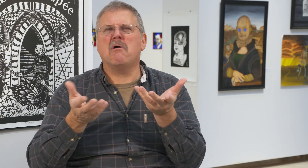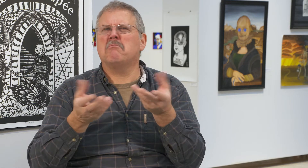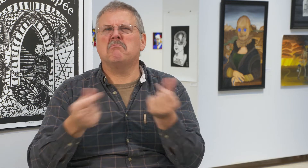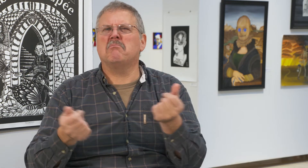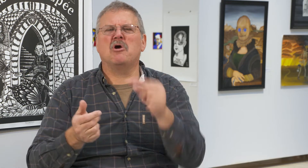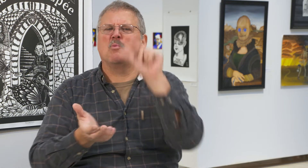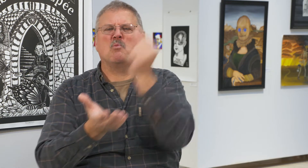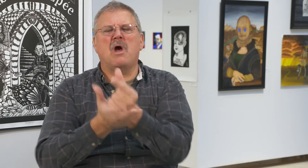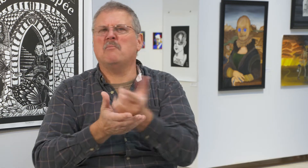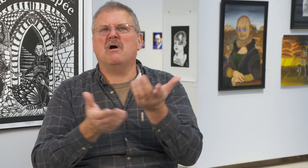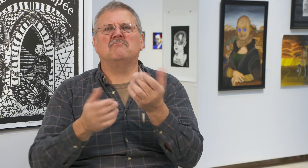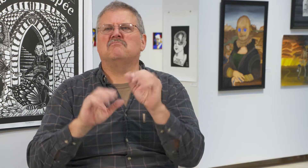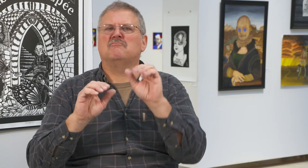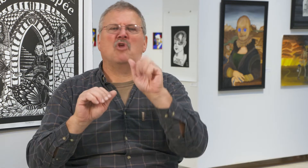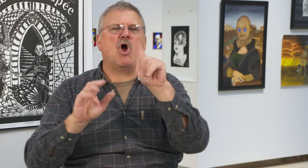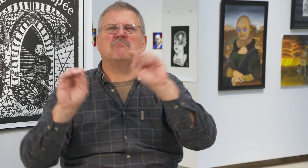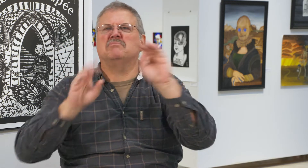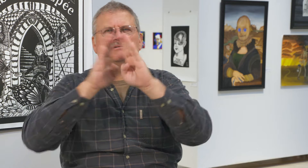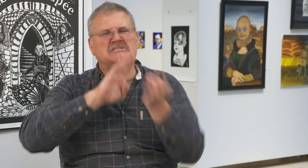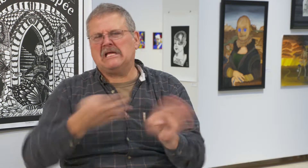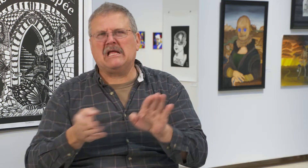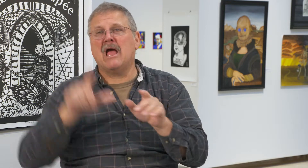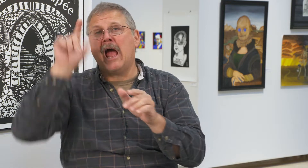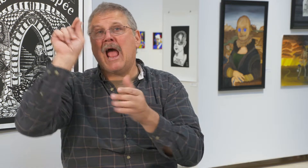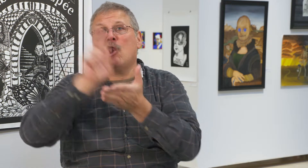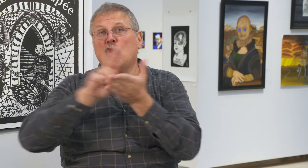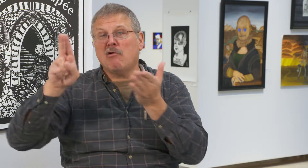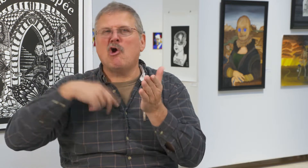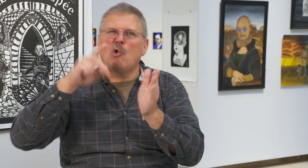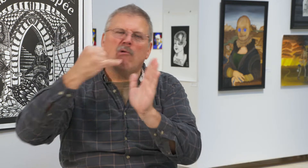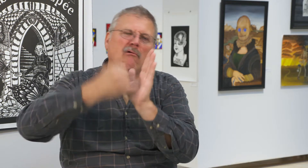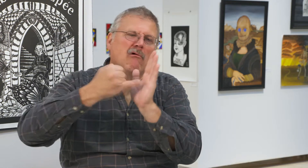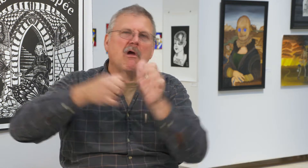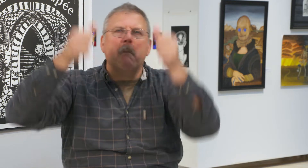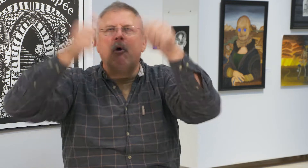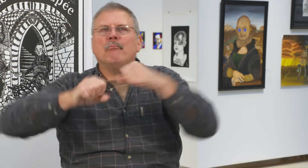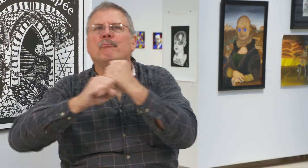Soon I graduated and my art died away. At Gallaudet, I would draw things like posters